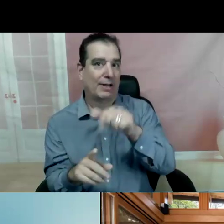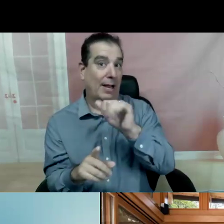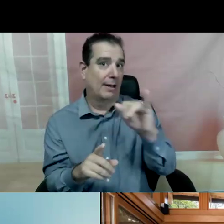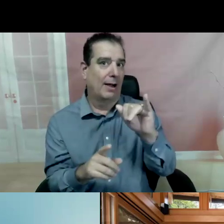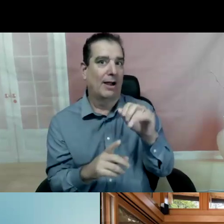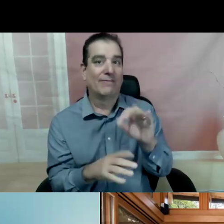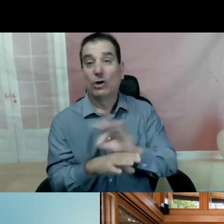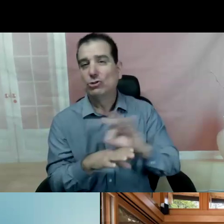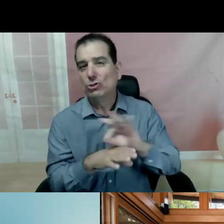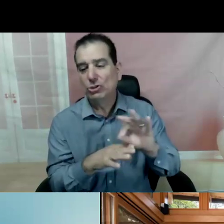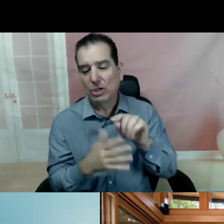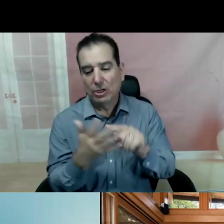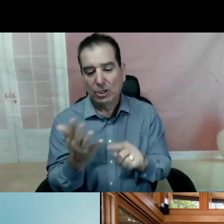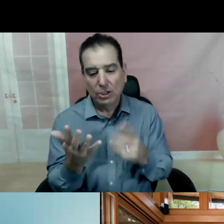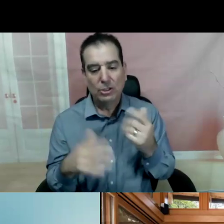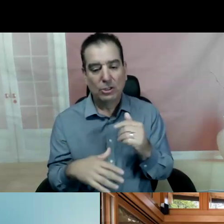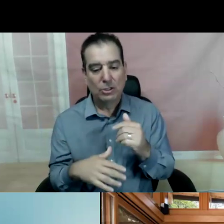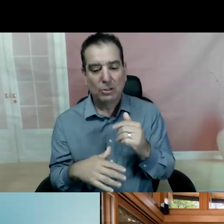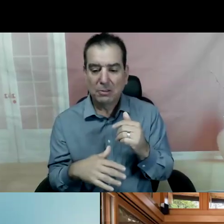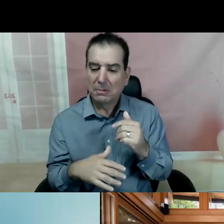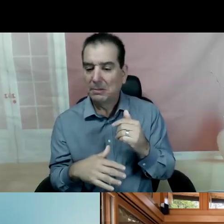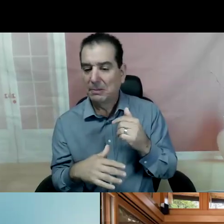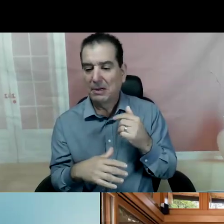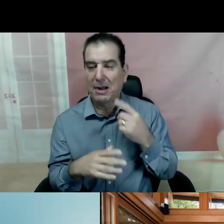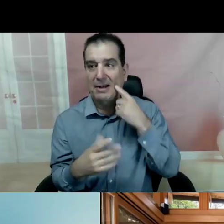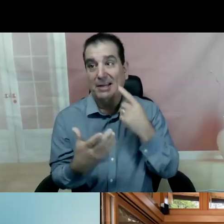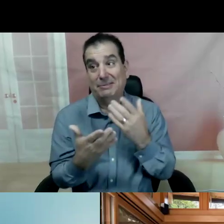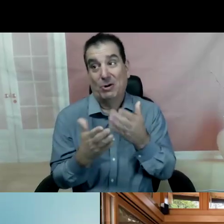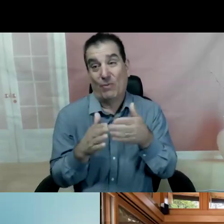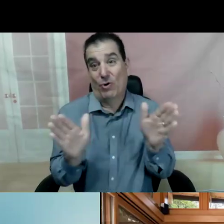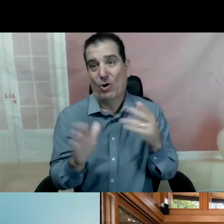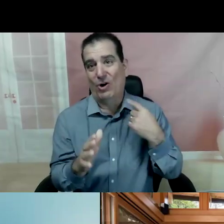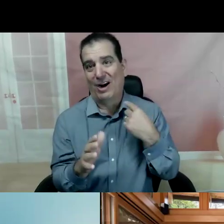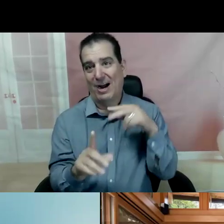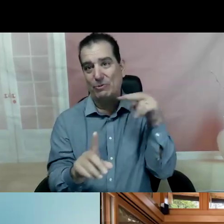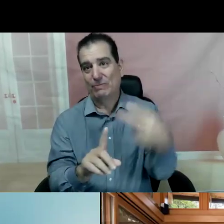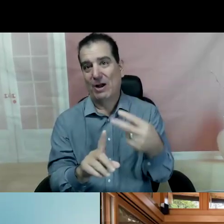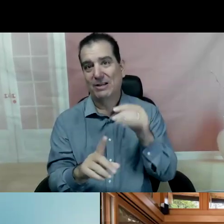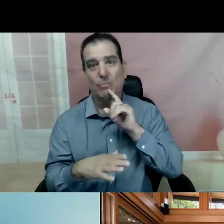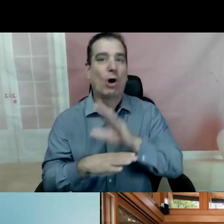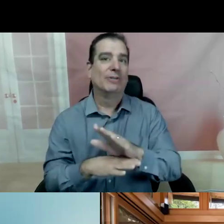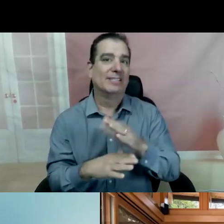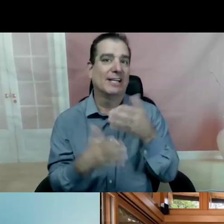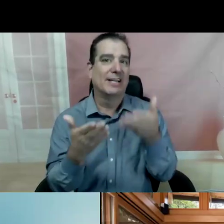we want to make sure that people are aware of the functions of AI. So I think overall…